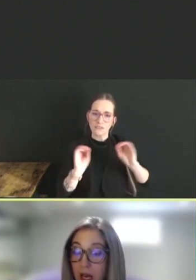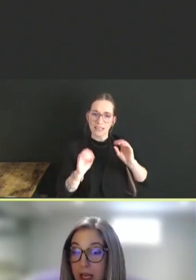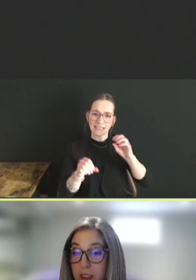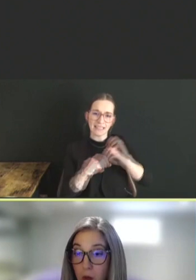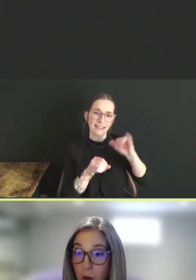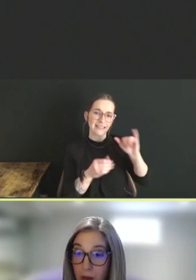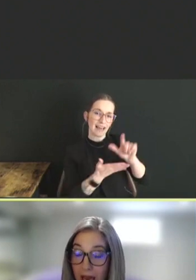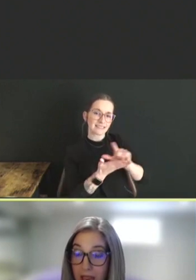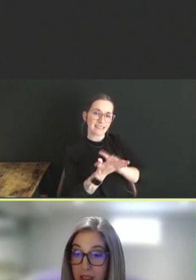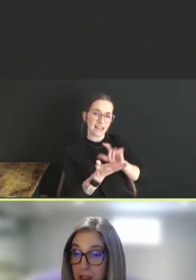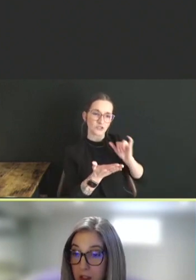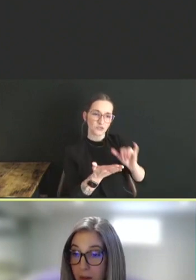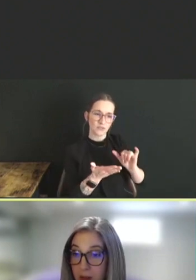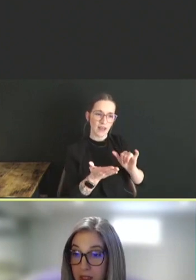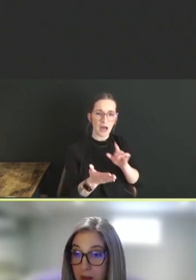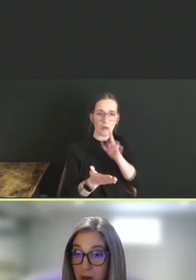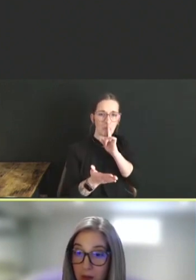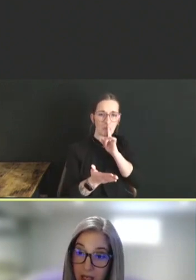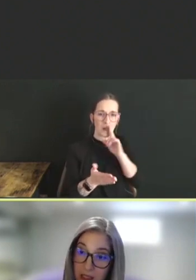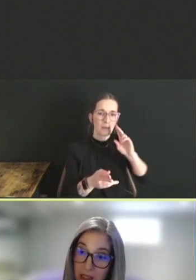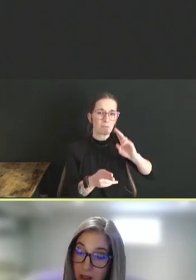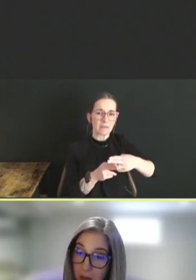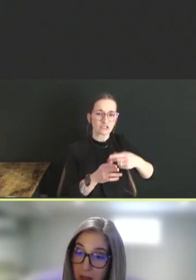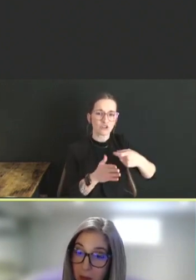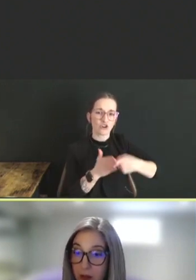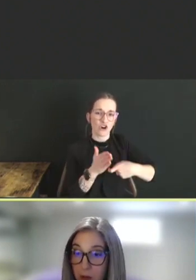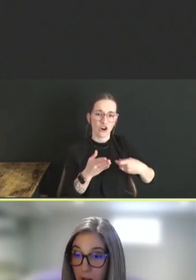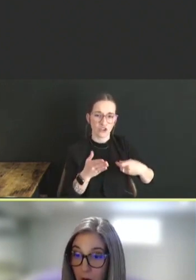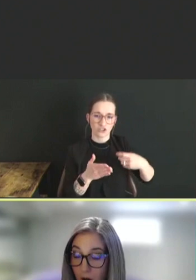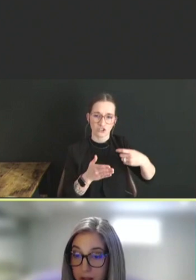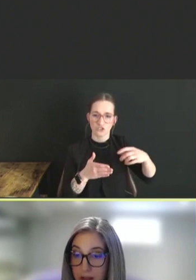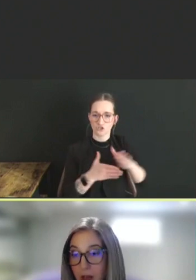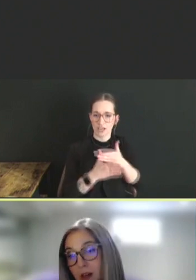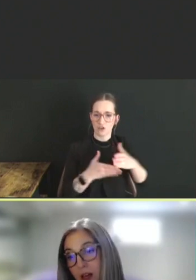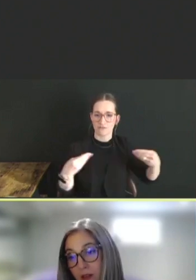And so, what we have is a discrepancy between vaccines and B, where there was no cost and